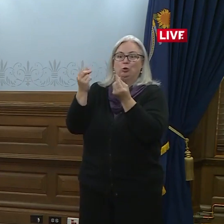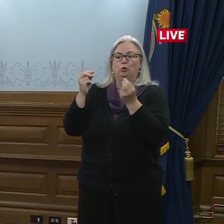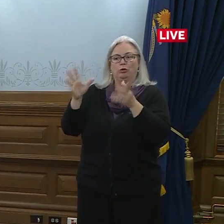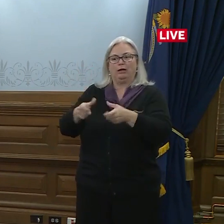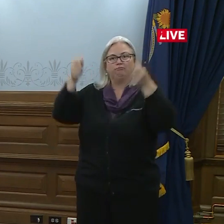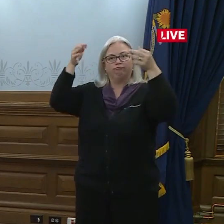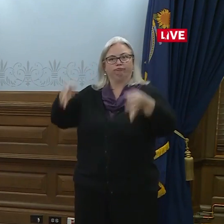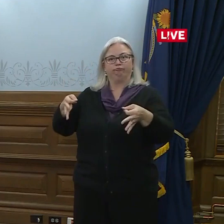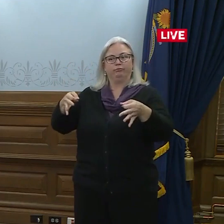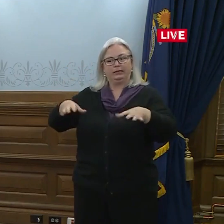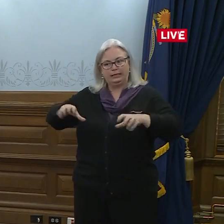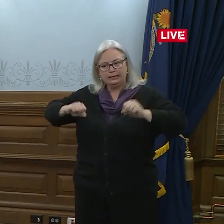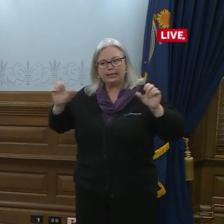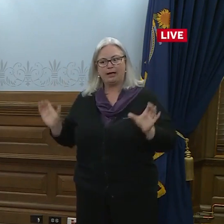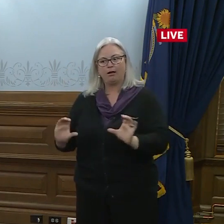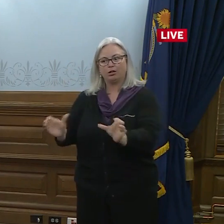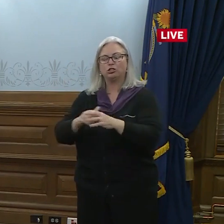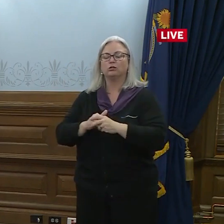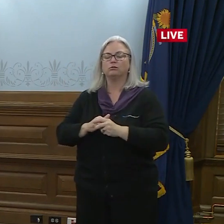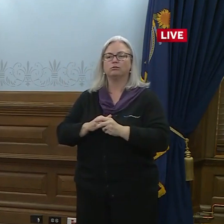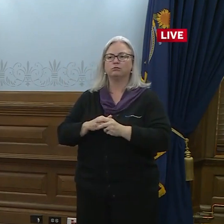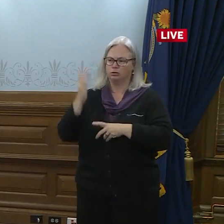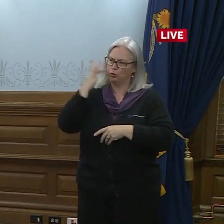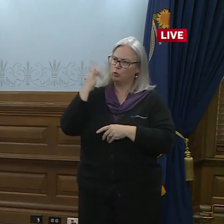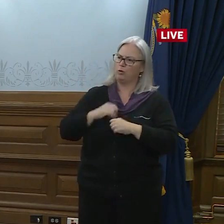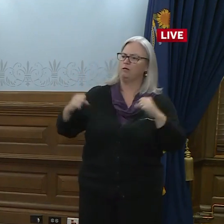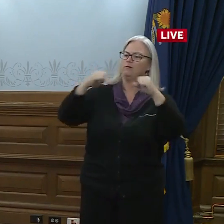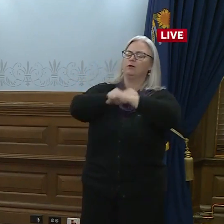AND BECAUSE THAT’S WHAT REAL LEADERS DO THEY TAKE ACTION?